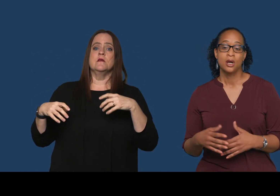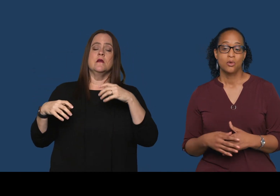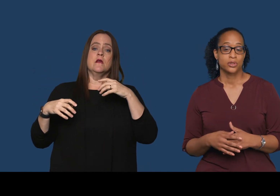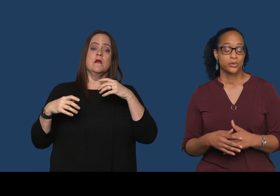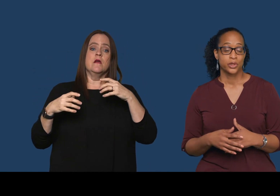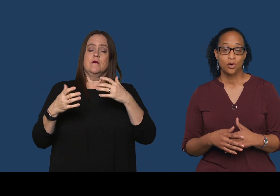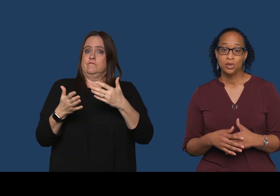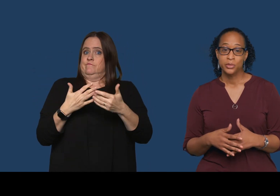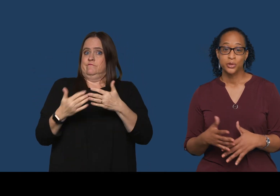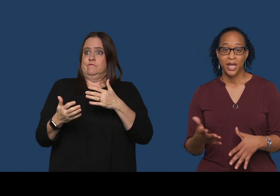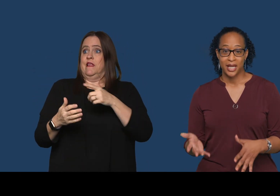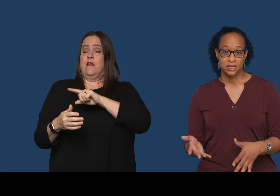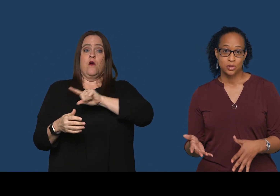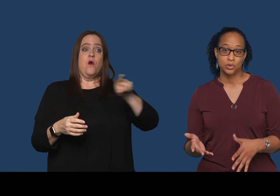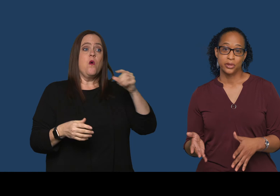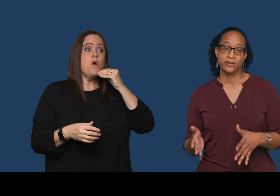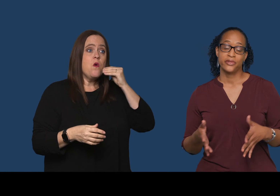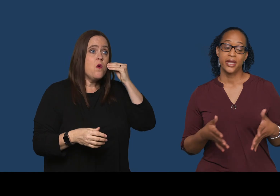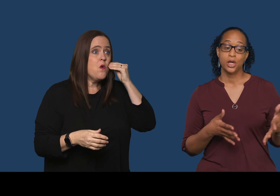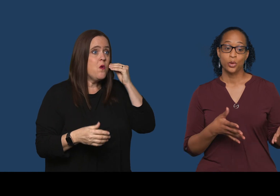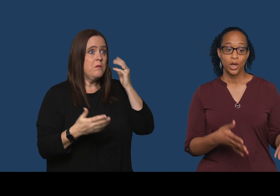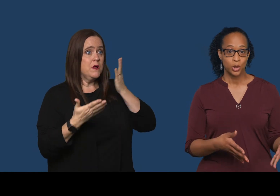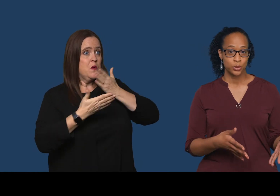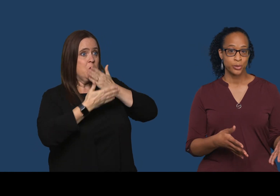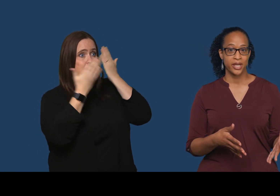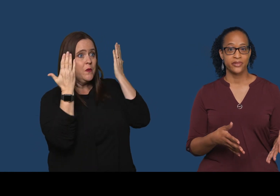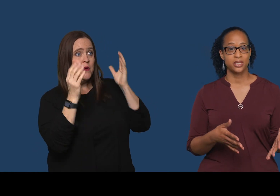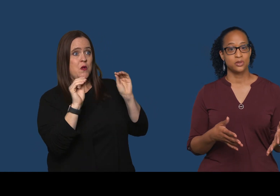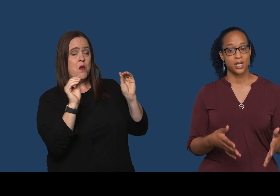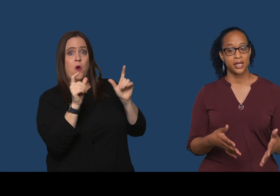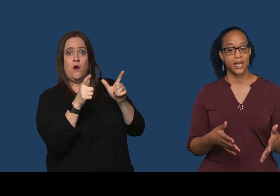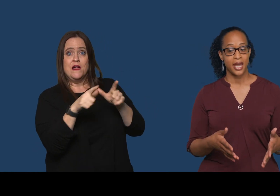or through an oral mode at school, if they go home and they do not have